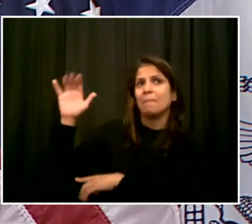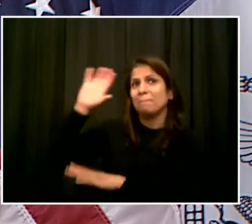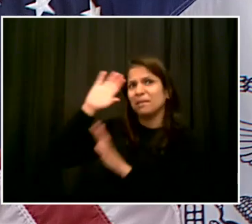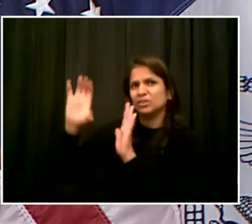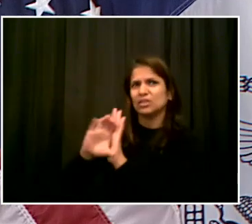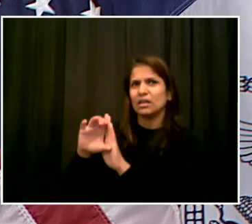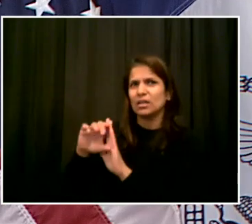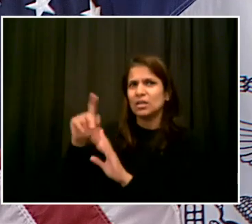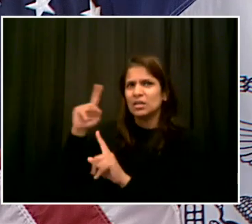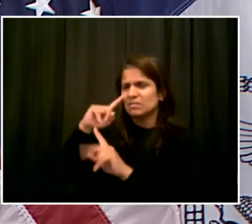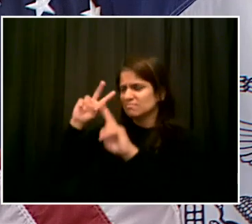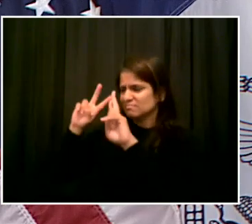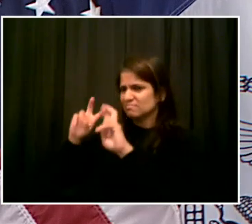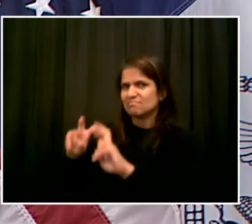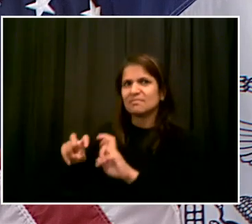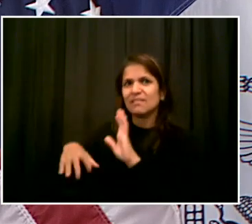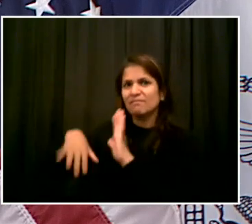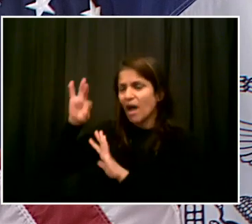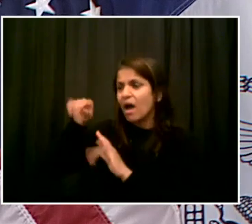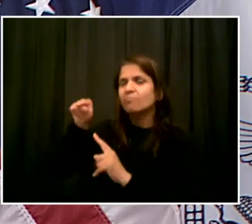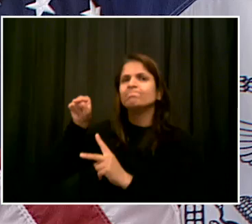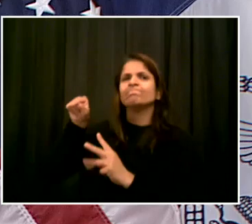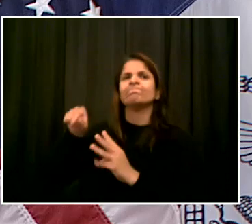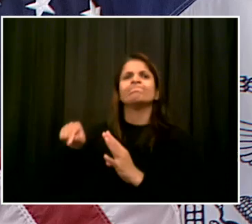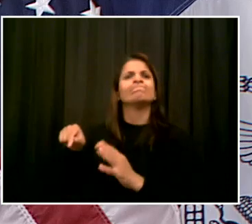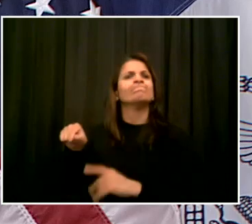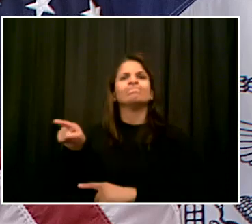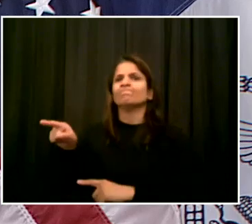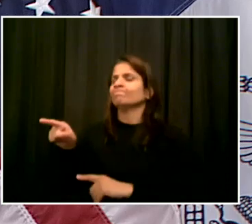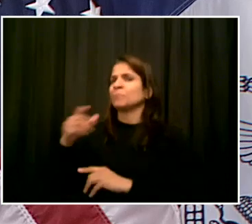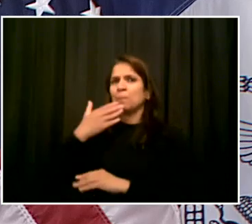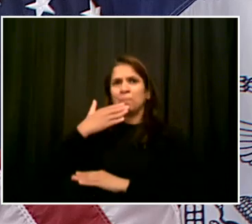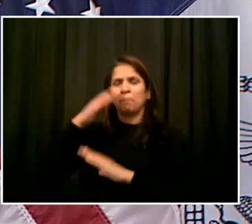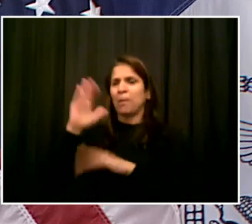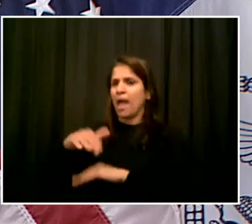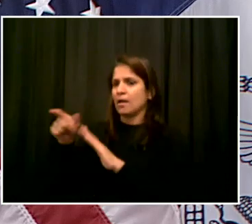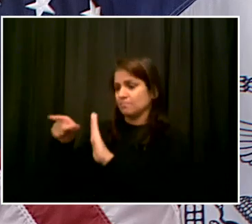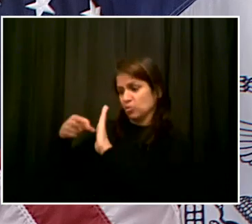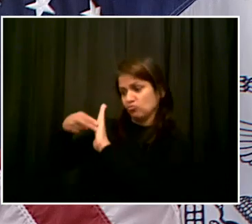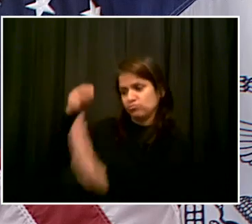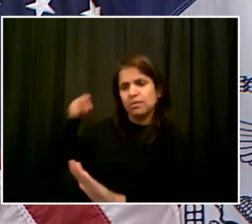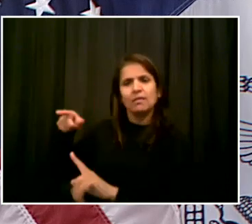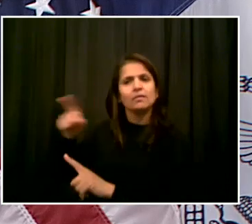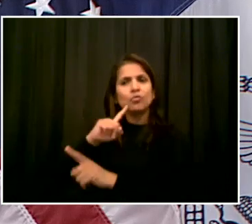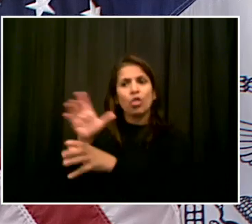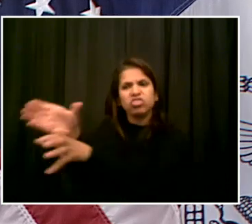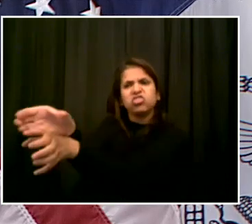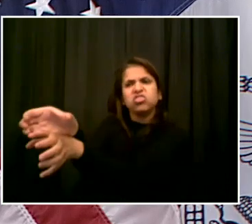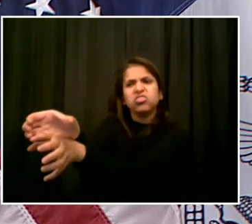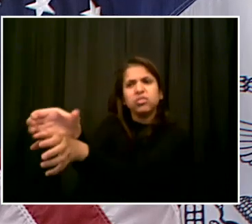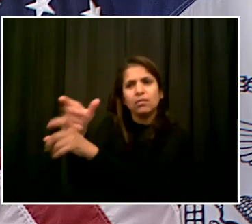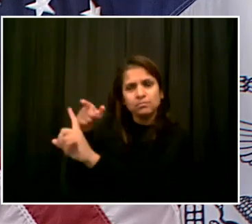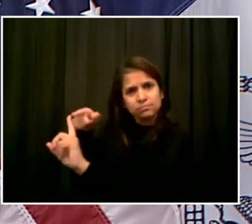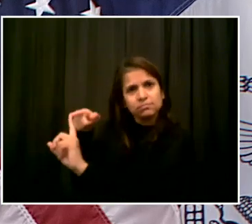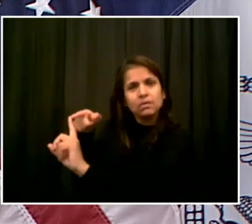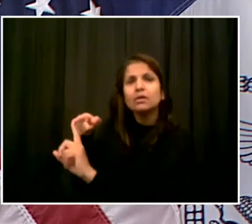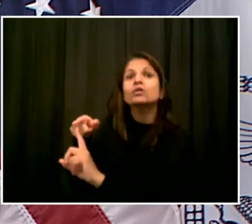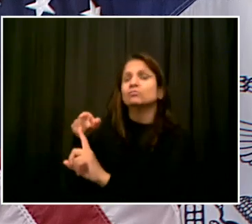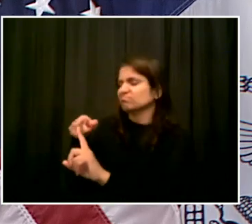OCHKEHOLD TO ME AND THEREFORE MADE CLEAR THAT IS NOT ACCEPTABLE. E F A